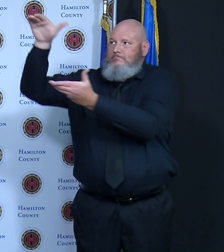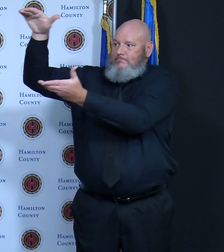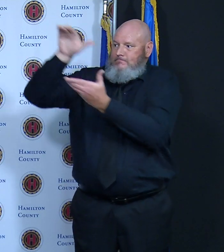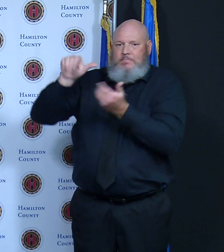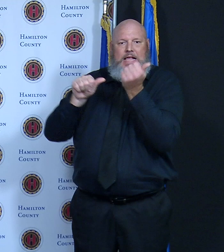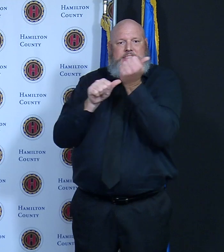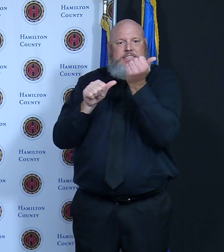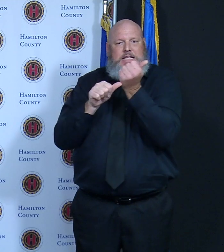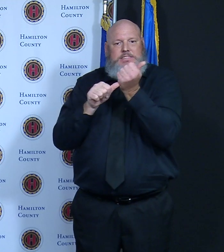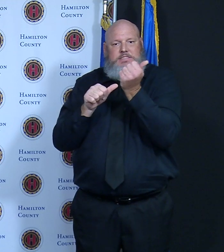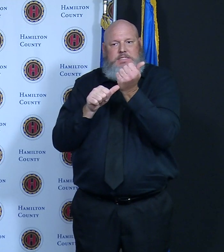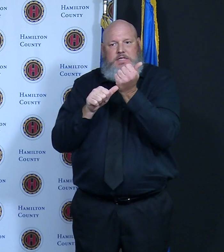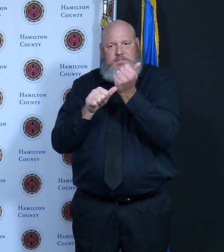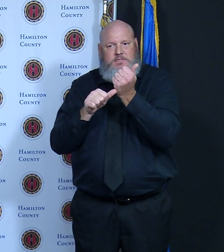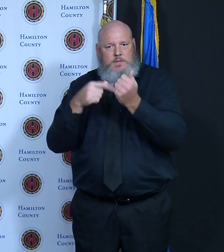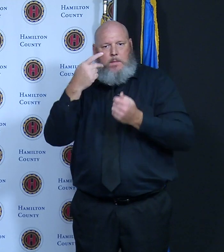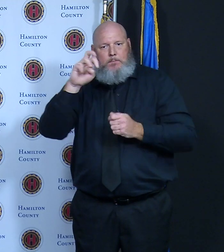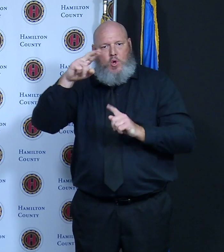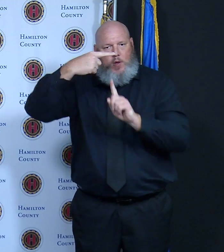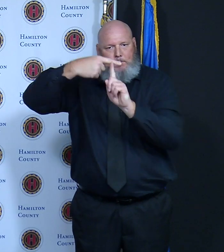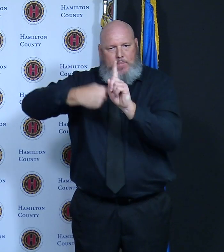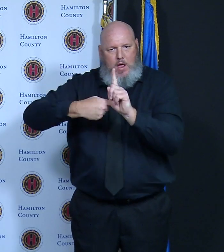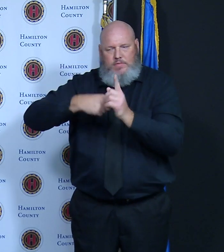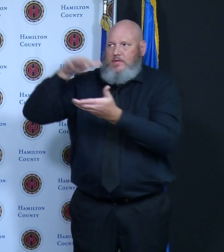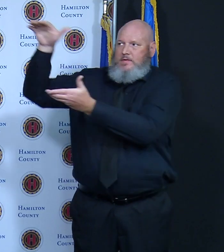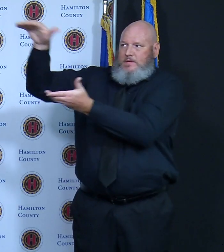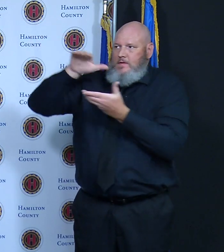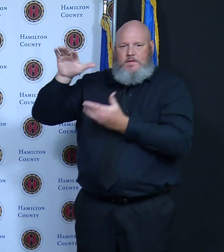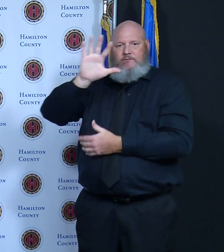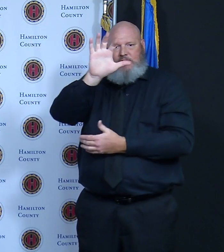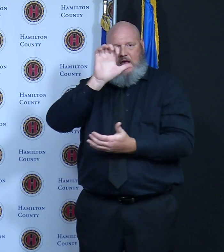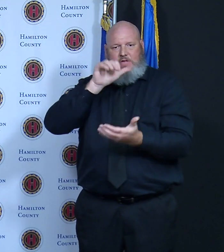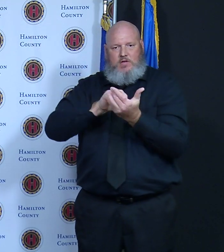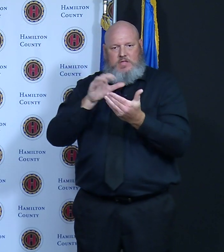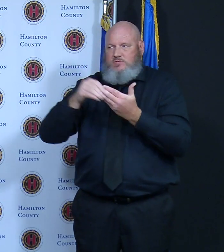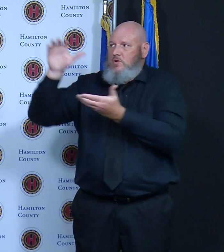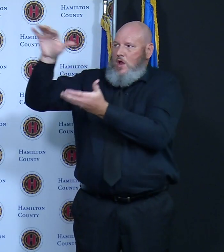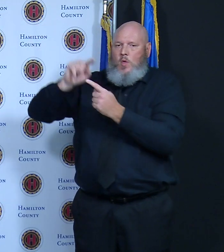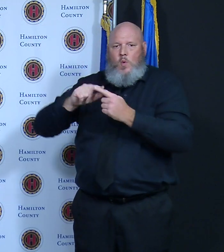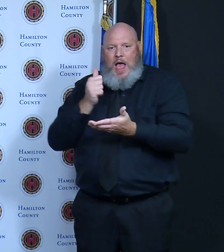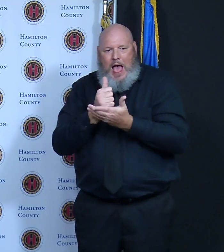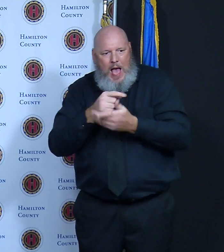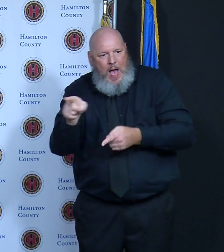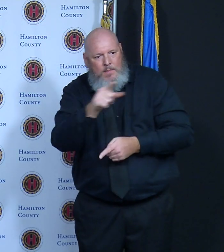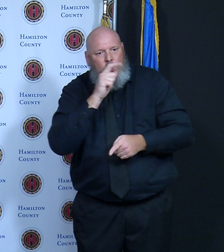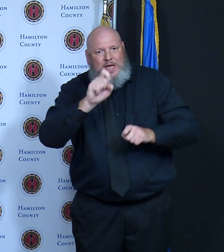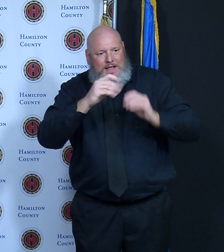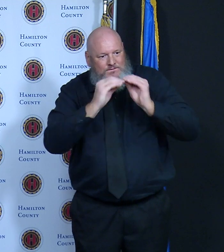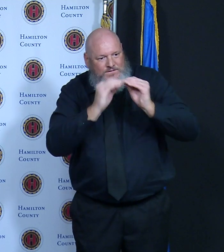questions from the media okay thank you so thanks again for you know being part